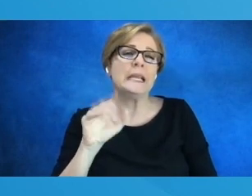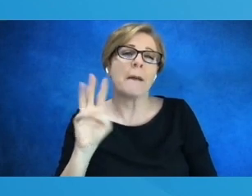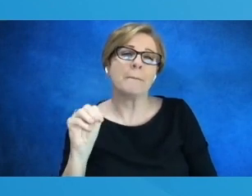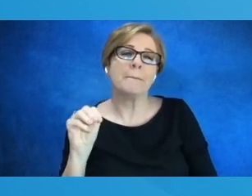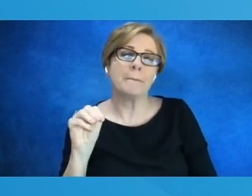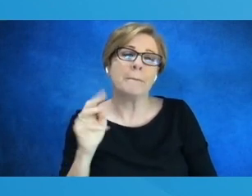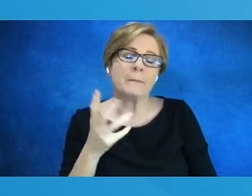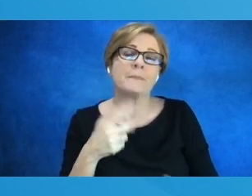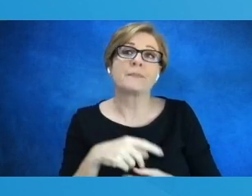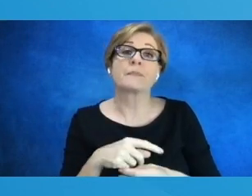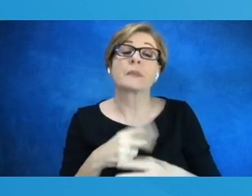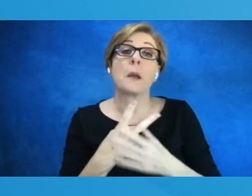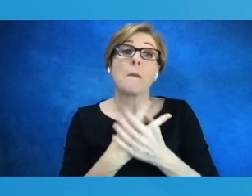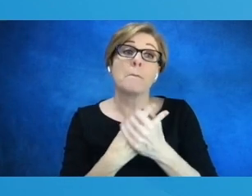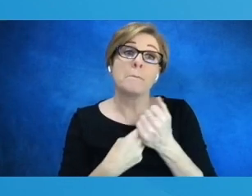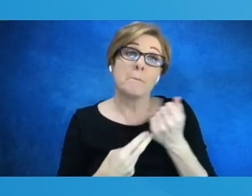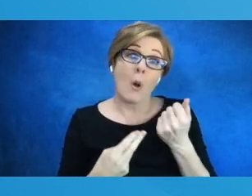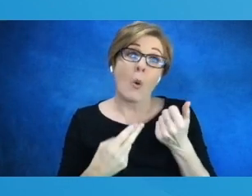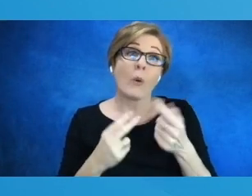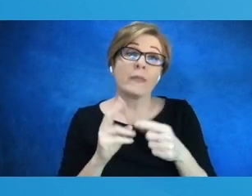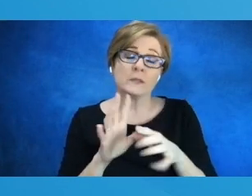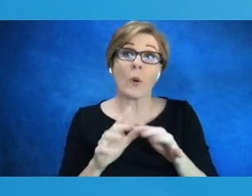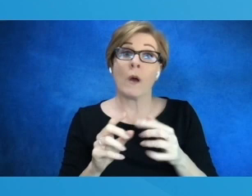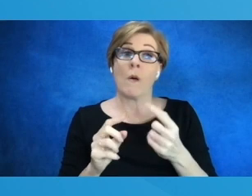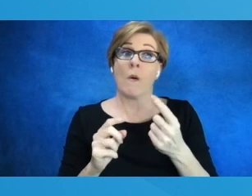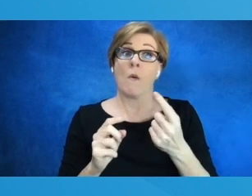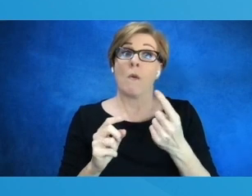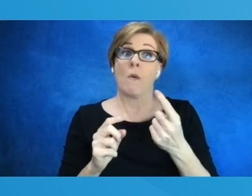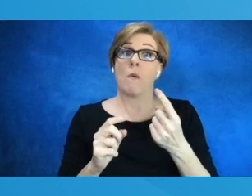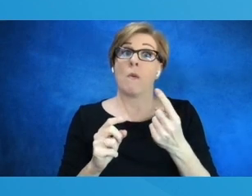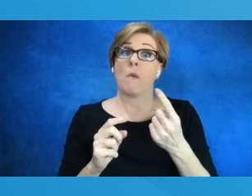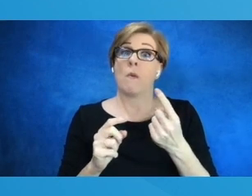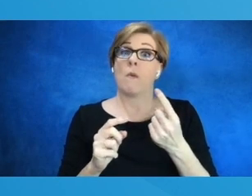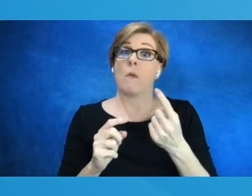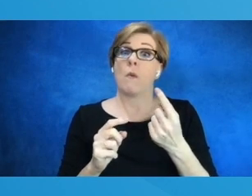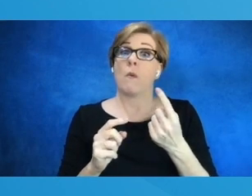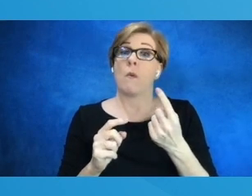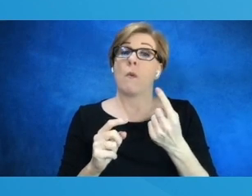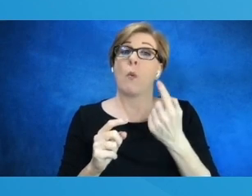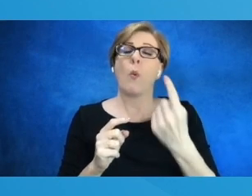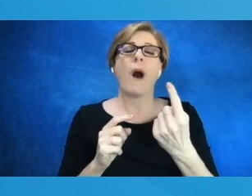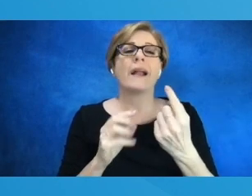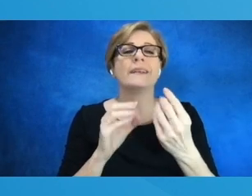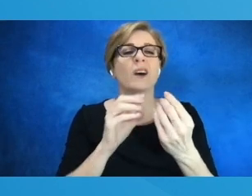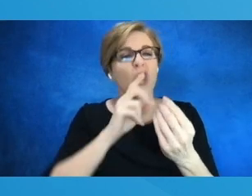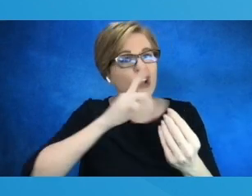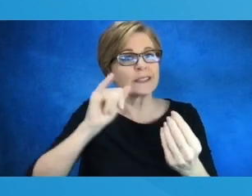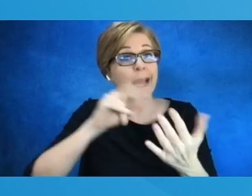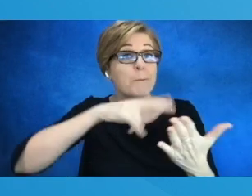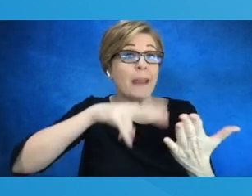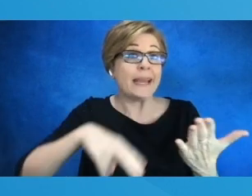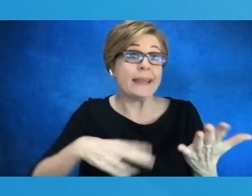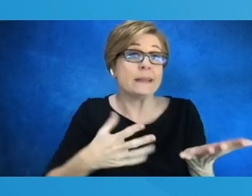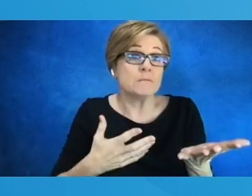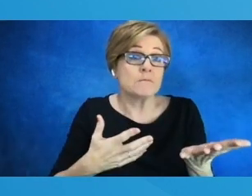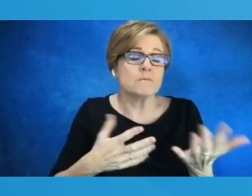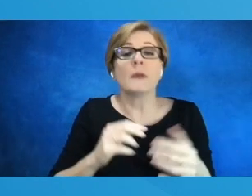So, I see one that appears to me to look more like a painting and the other noticing kind